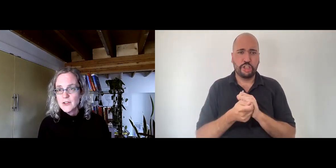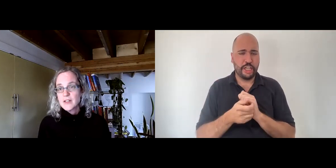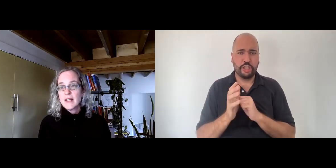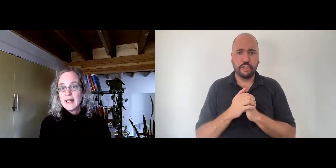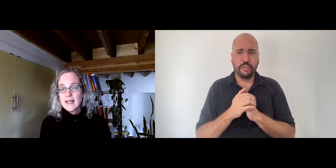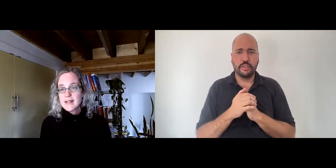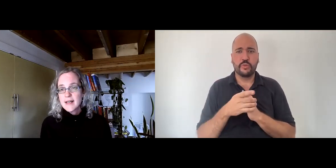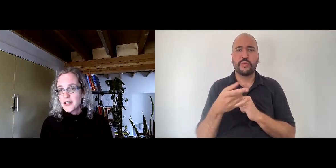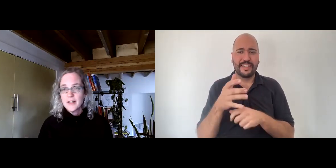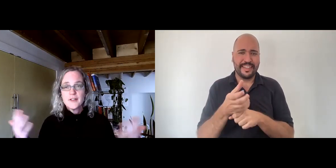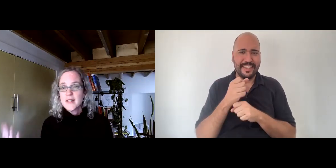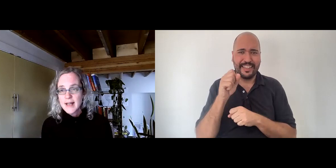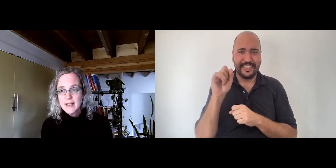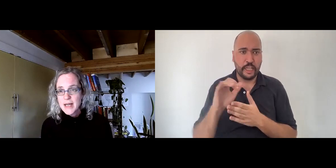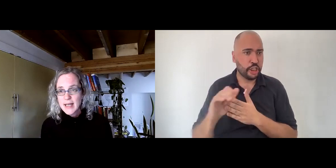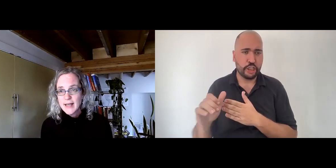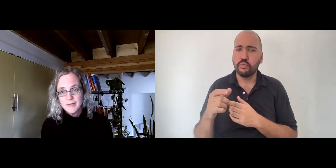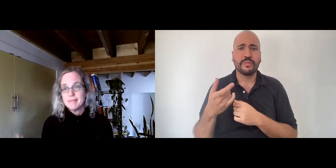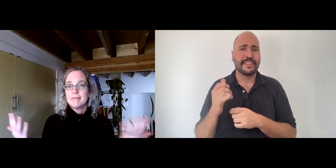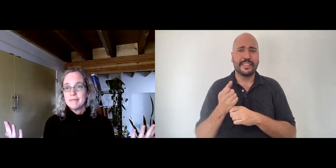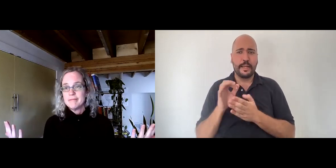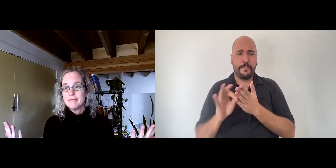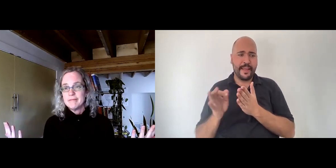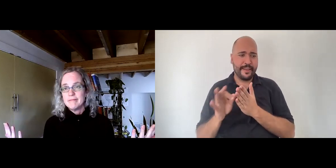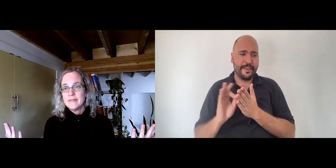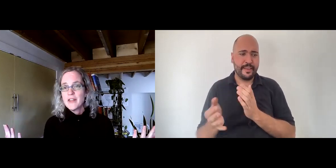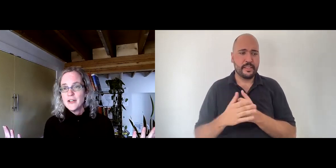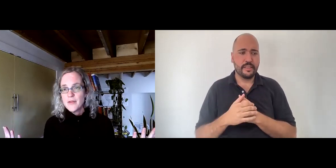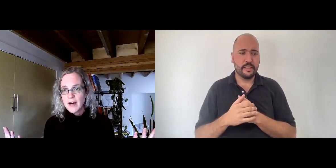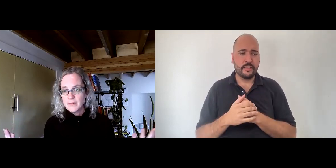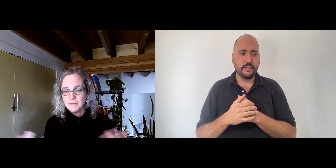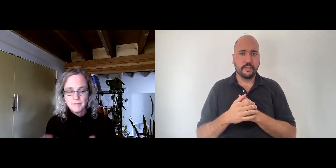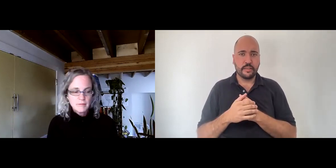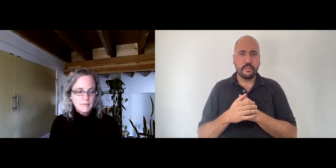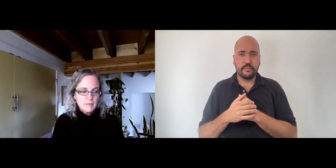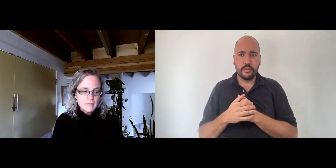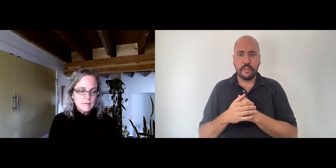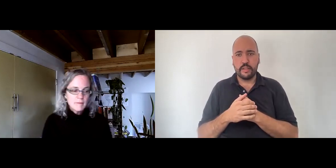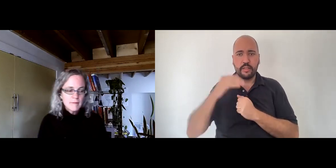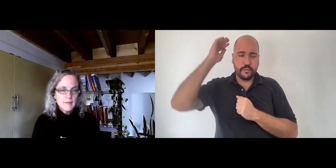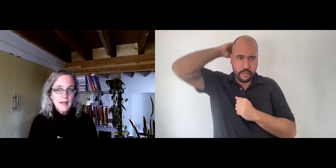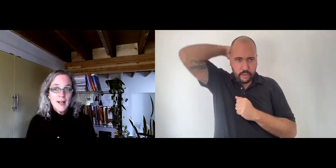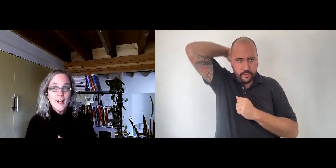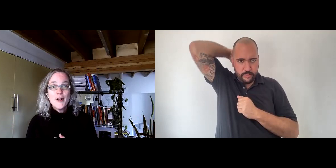You still getting the SSI check? You're still getting the Medicaid. Nothing new there.